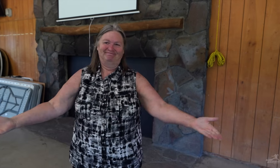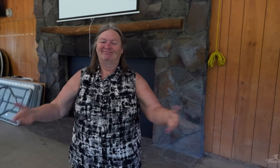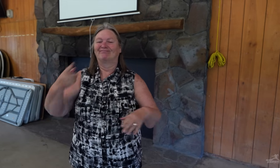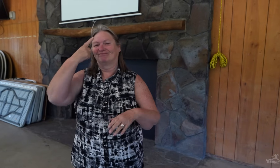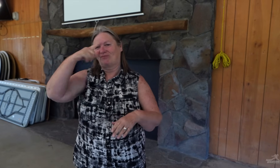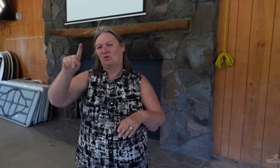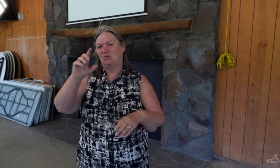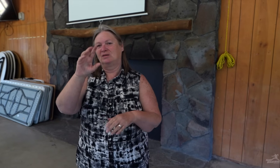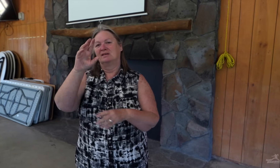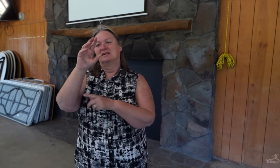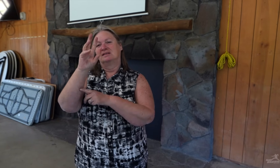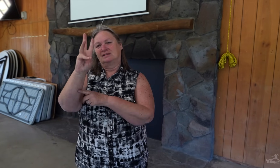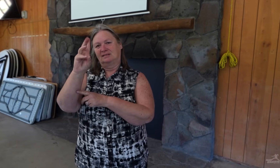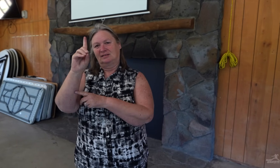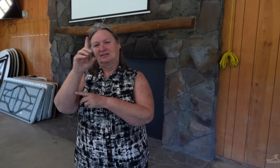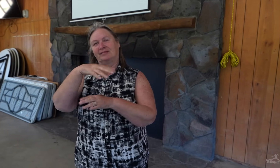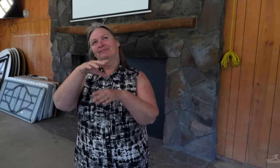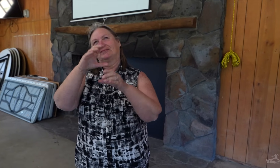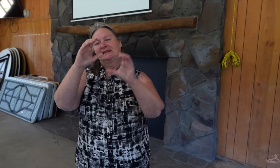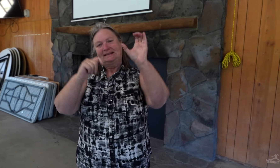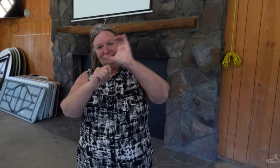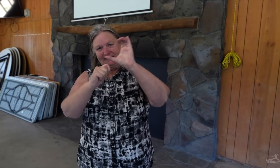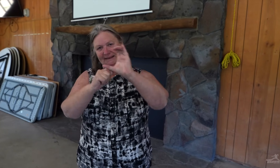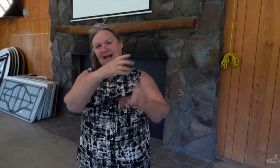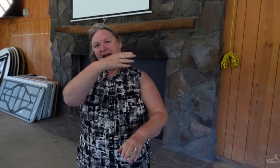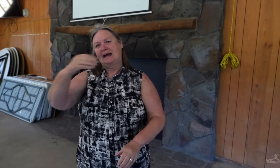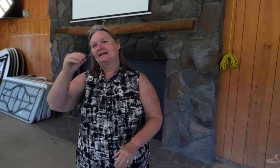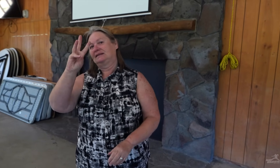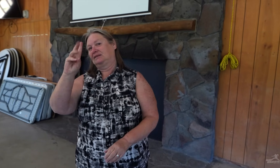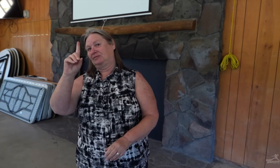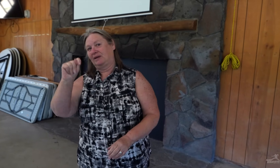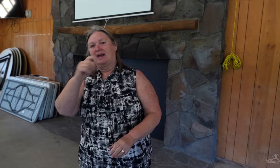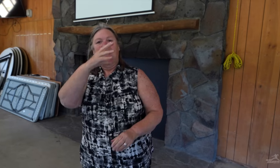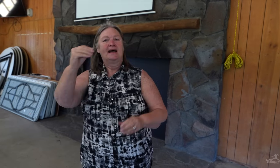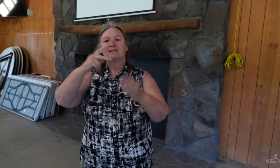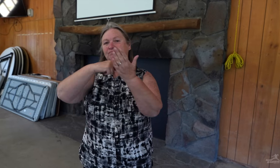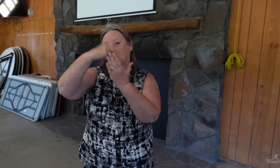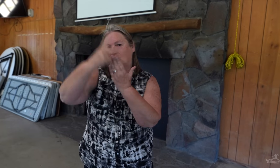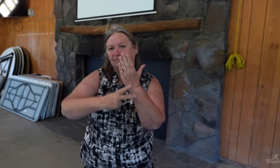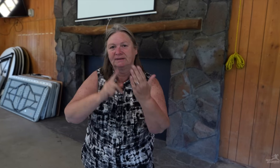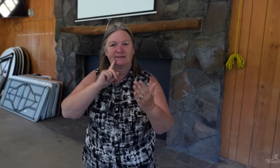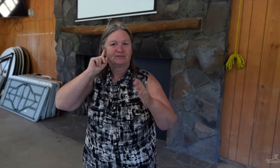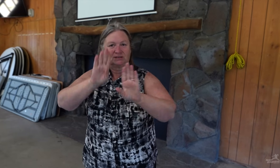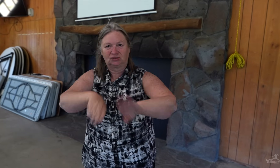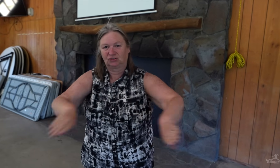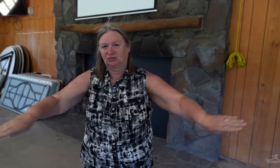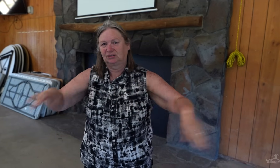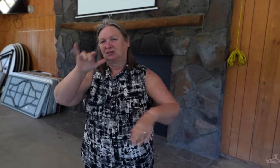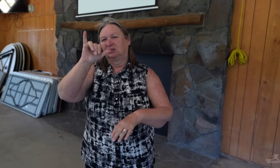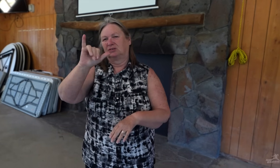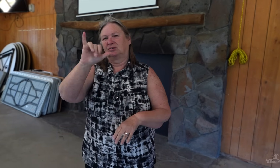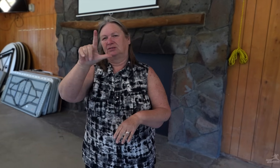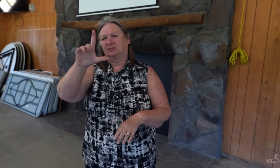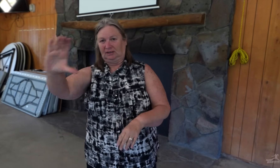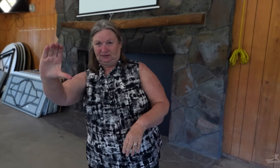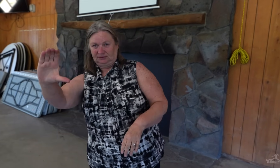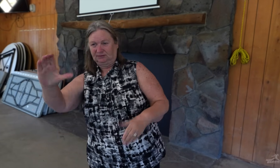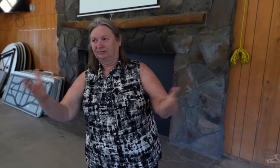This is for various Deaf programs, including Camp Taloali, WDT, and YLC.